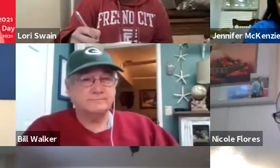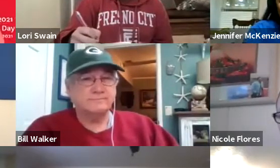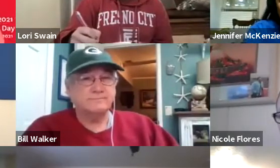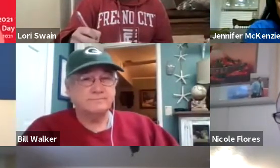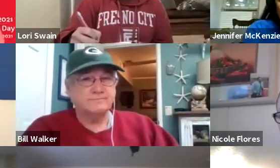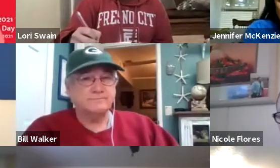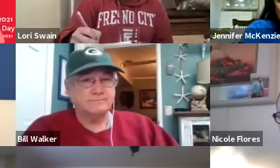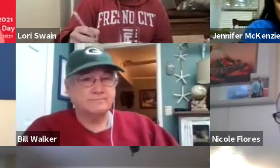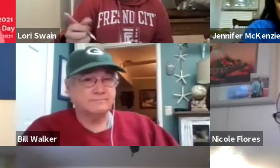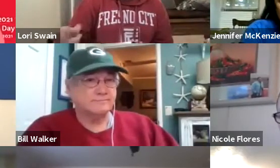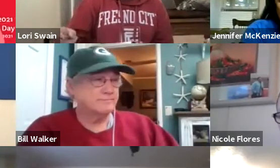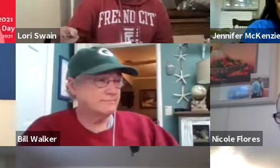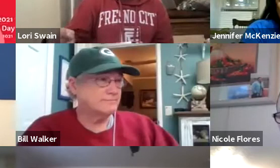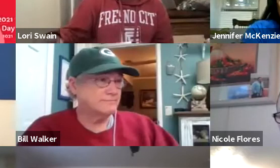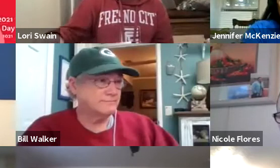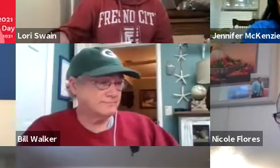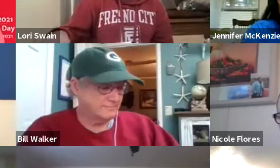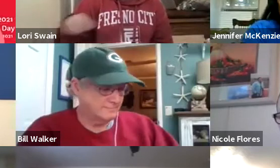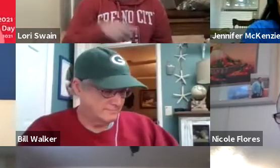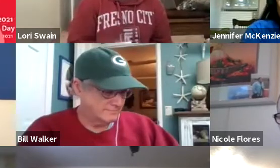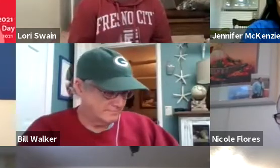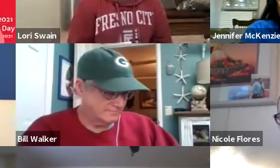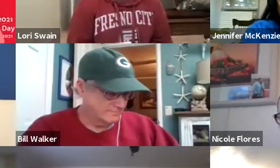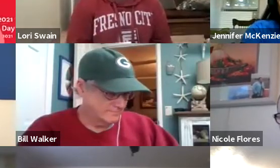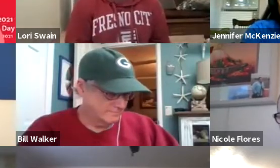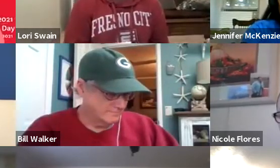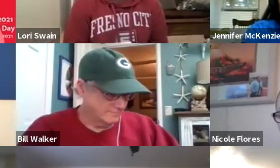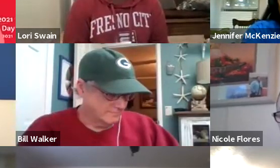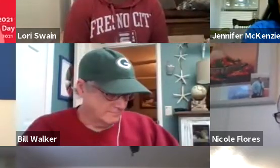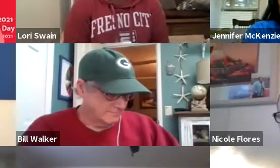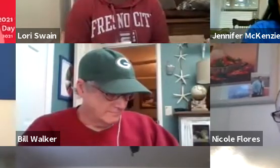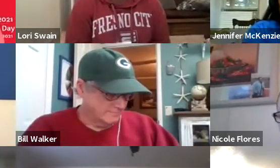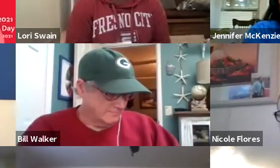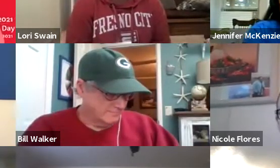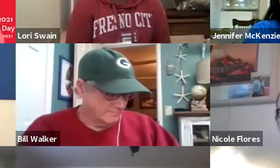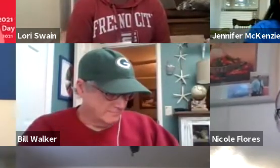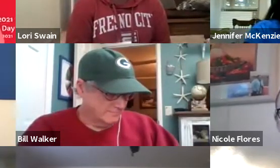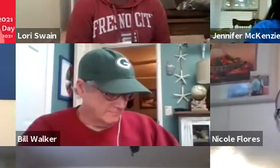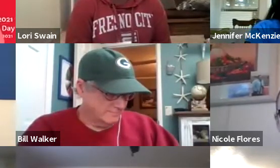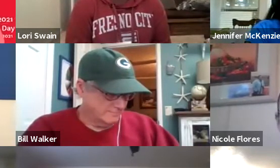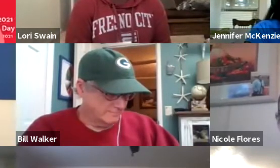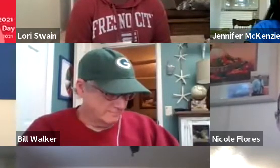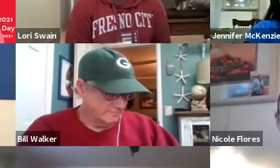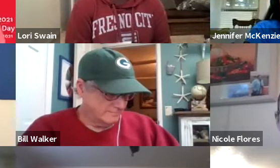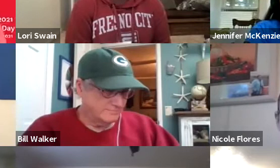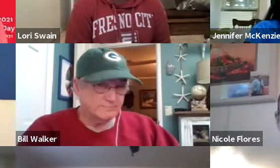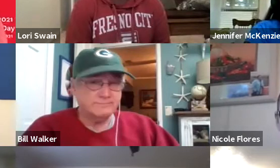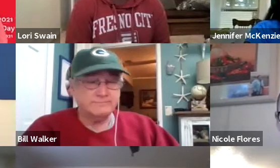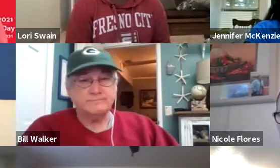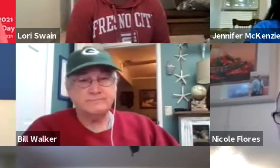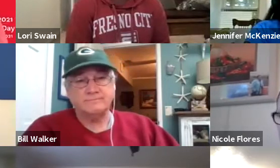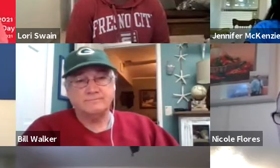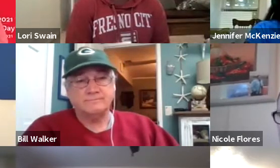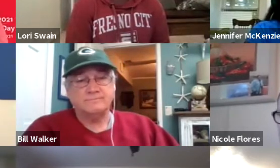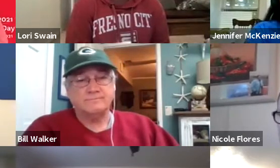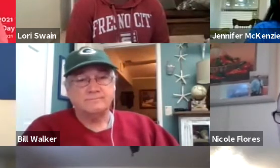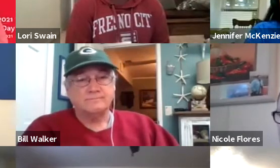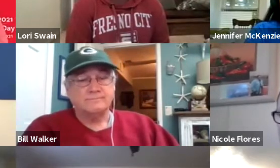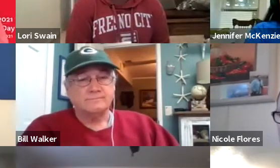be successful in the workplace? or start their own successful business? Are we giving them the realistic tools to succeed? I may